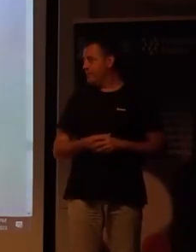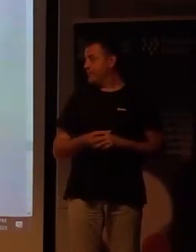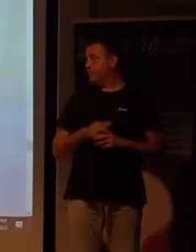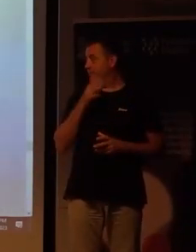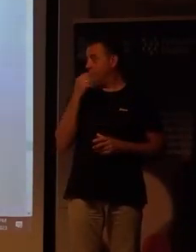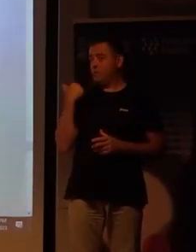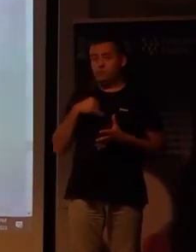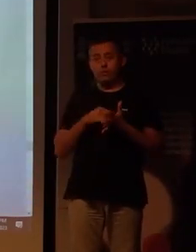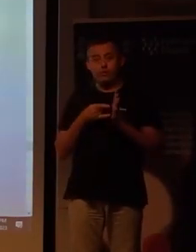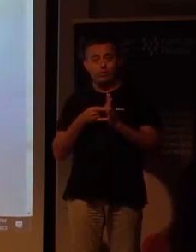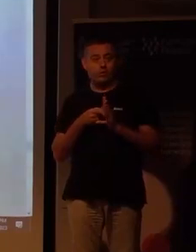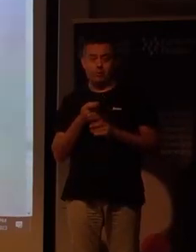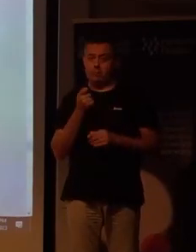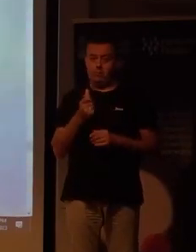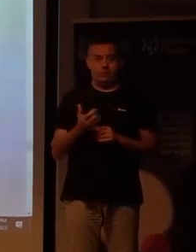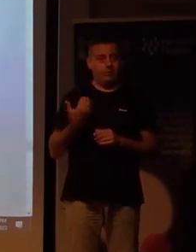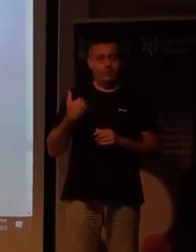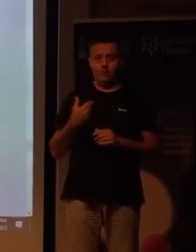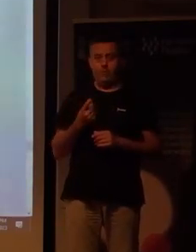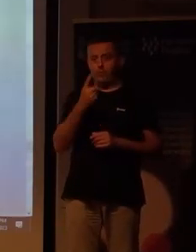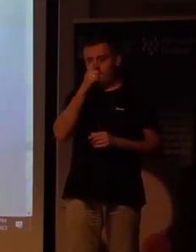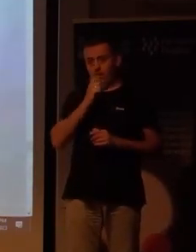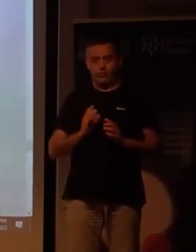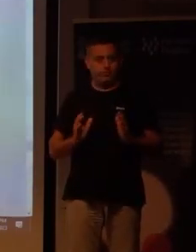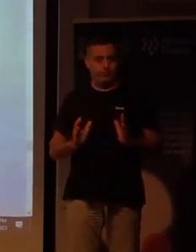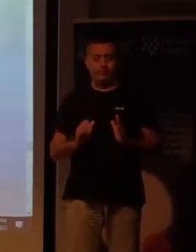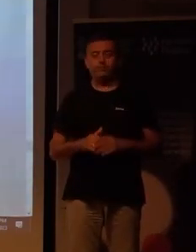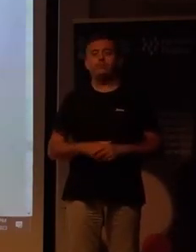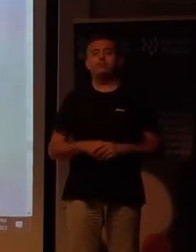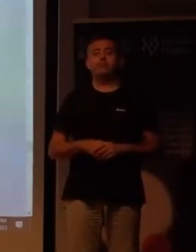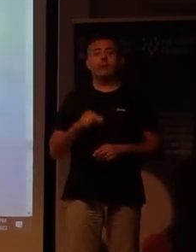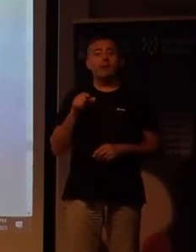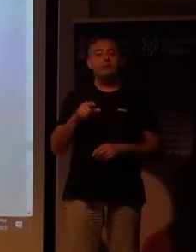it is less than a year old and well, it is super interdisciplinary, because it has departments